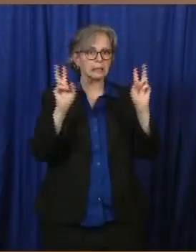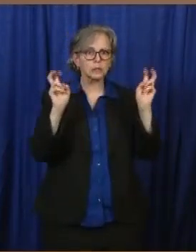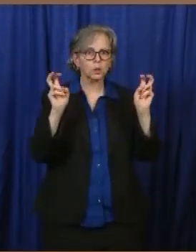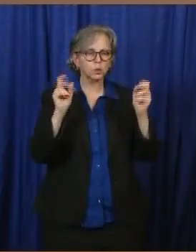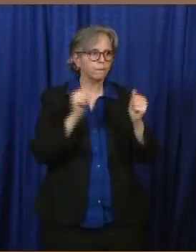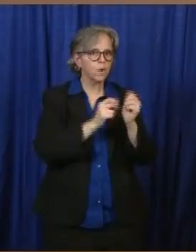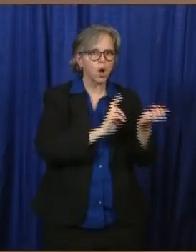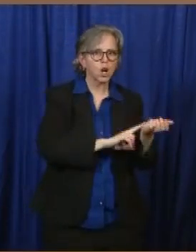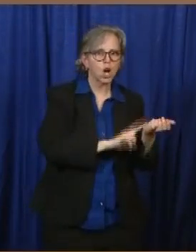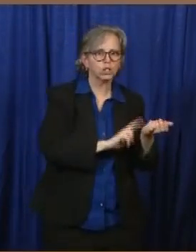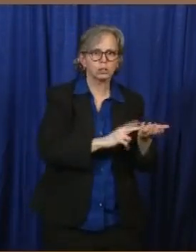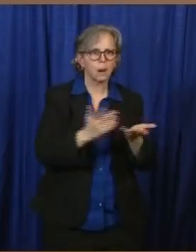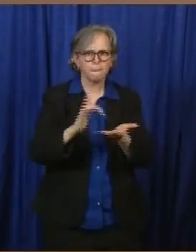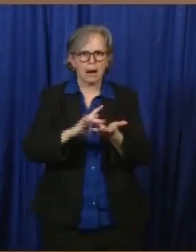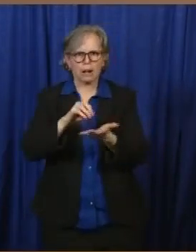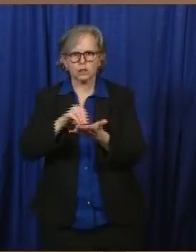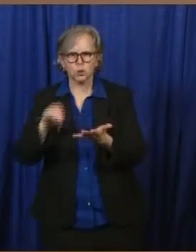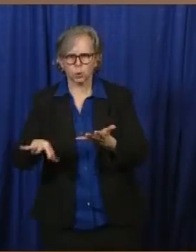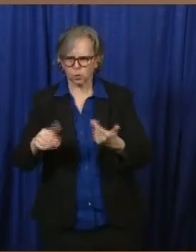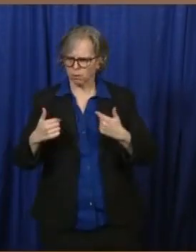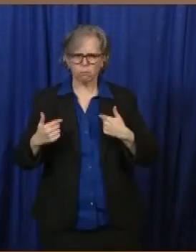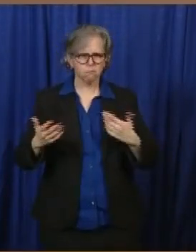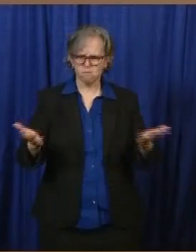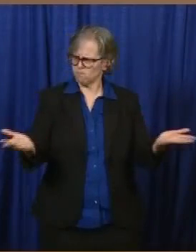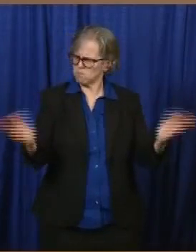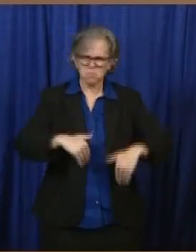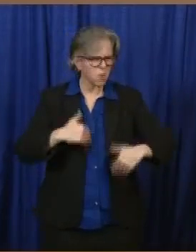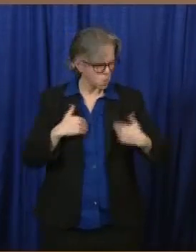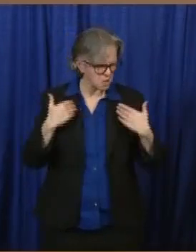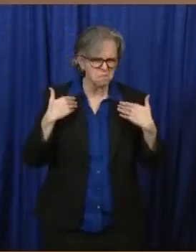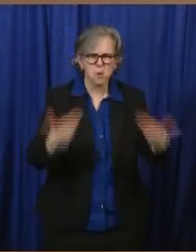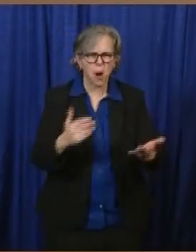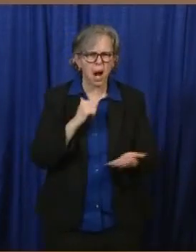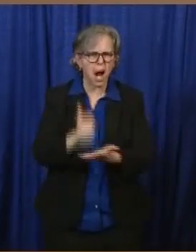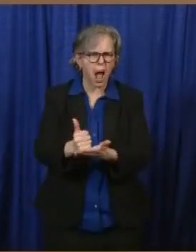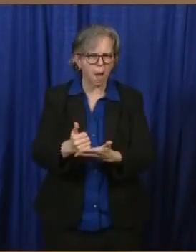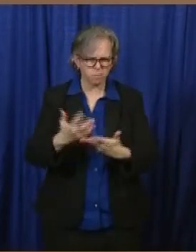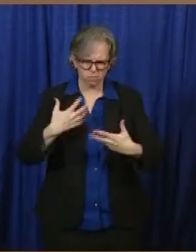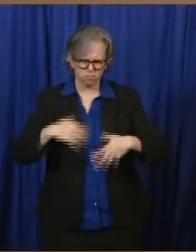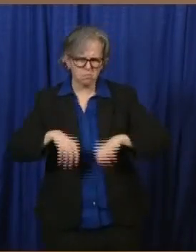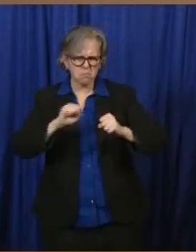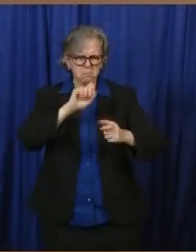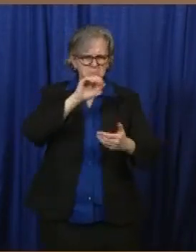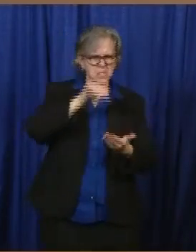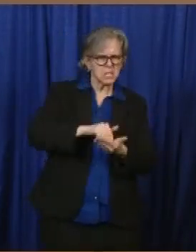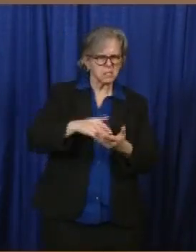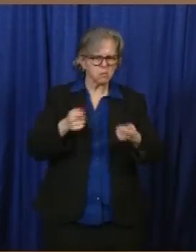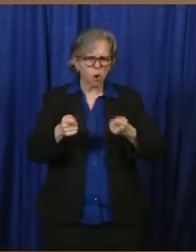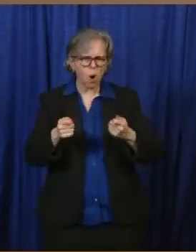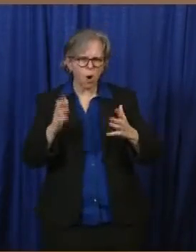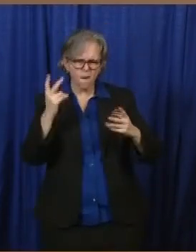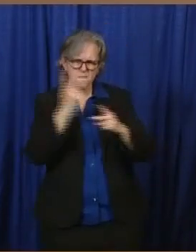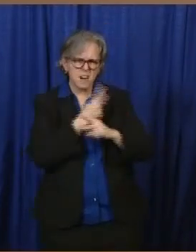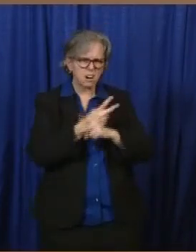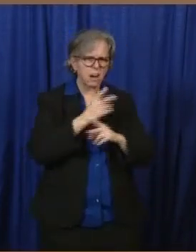HELP THESE HOSPITALS AS BEST WE CAN AND REMOVE BARRIERS THAT ARE IN THEIR WAY. PERHAPS THERE'S ISSUES AROUND GETTING